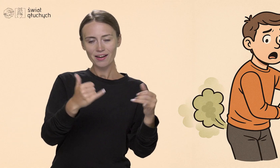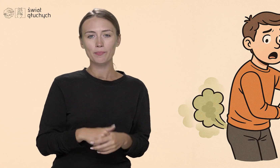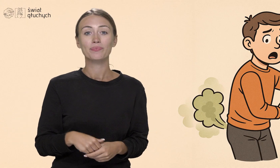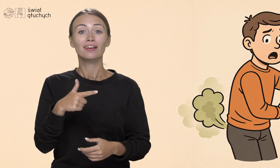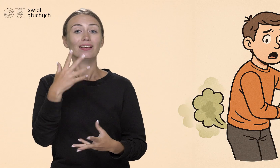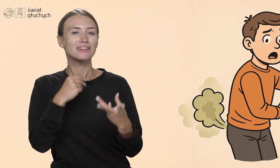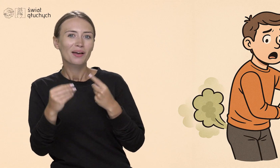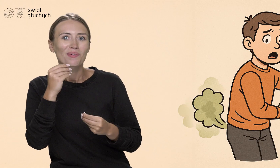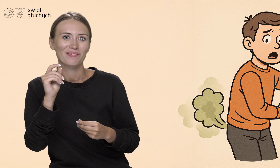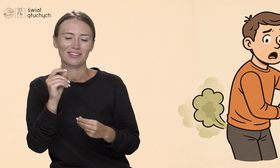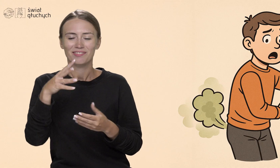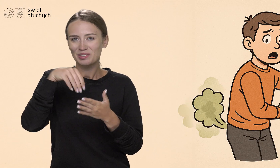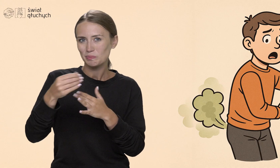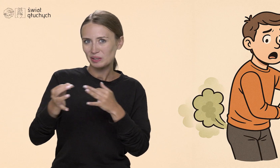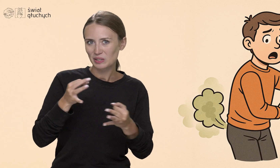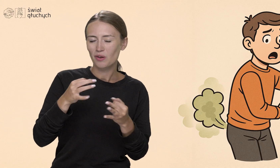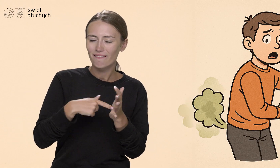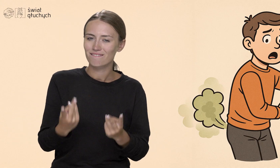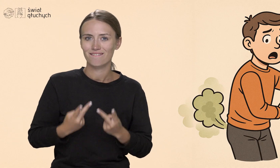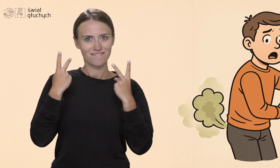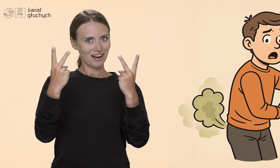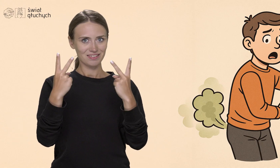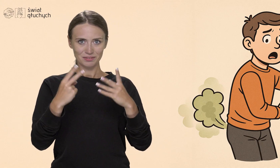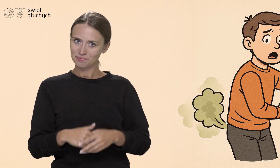That’s why this funny school story is so important.